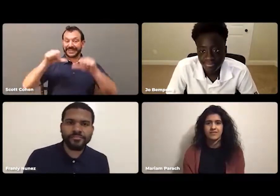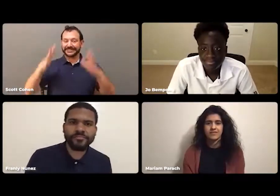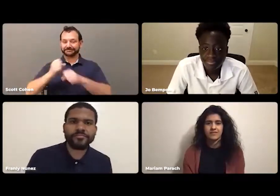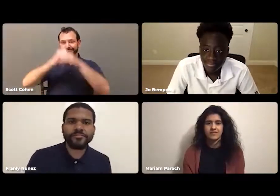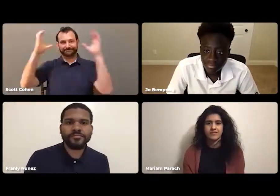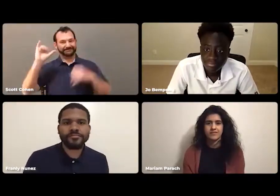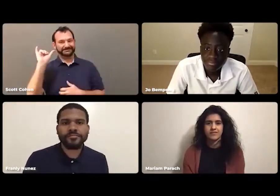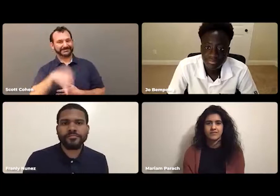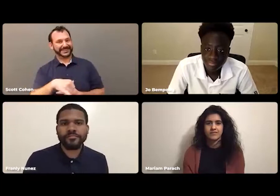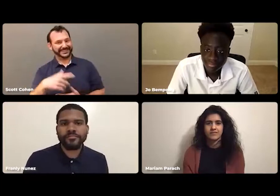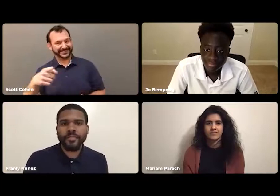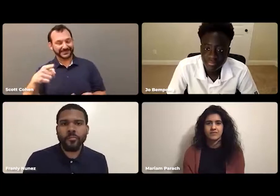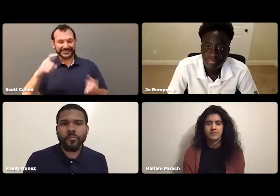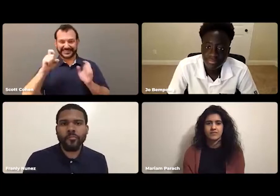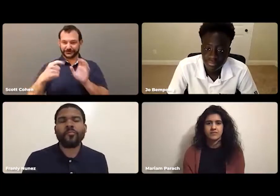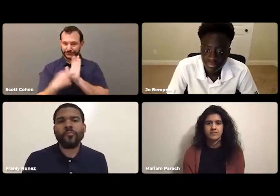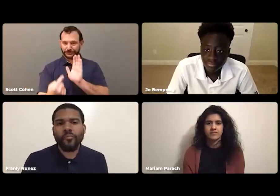That's typically what people draw, right?